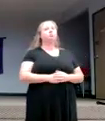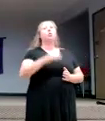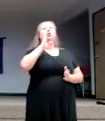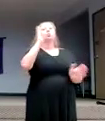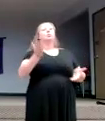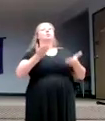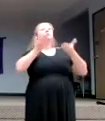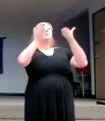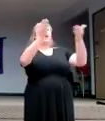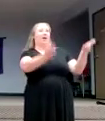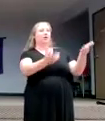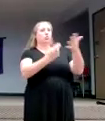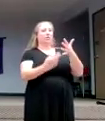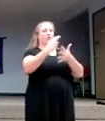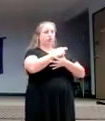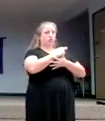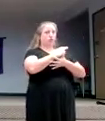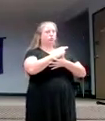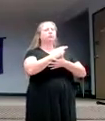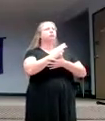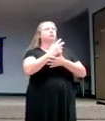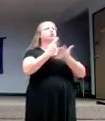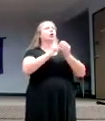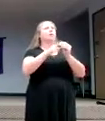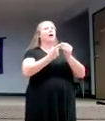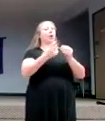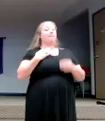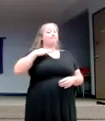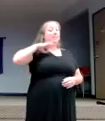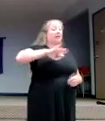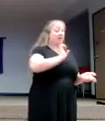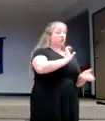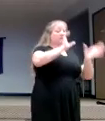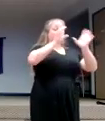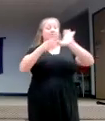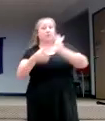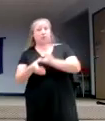a project overview, provide the benefits of converting from your septic system to EVMWD